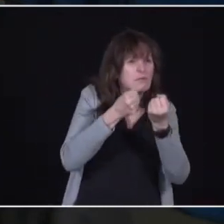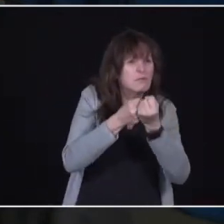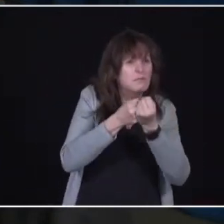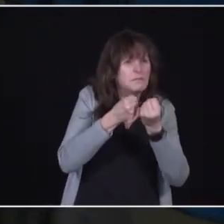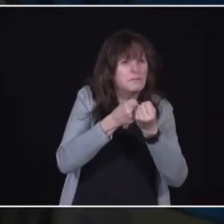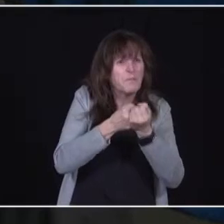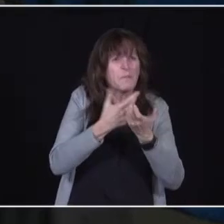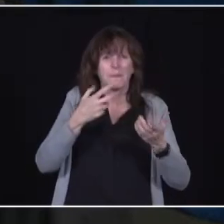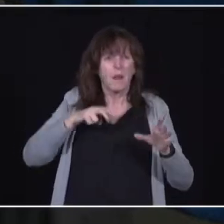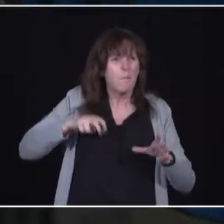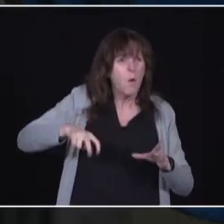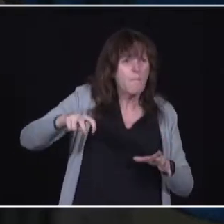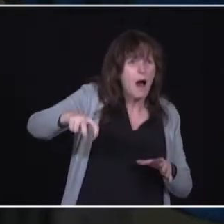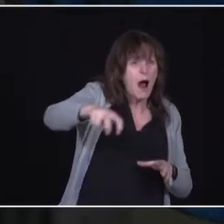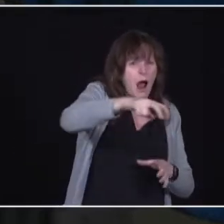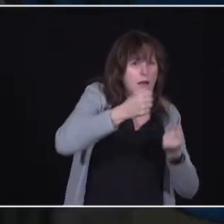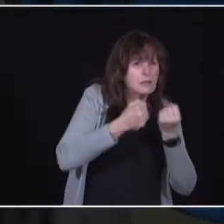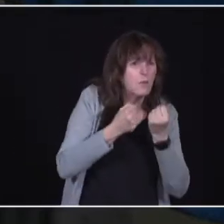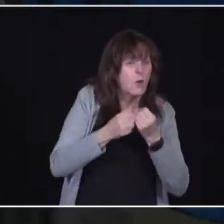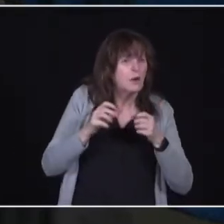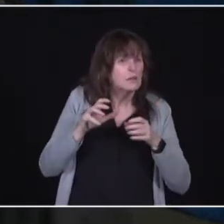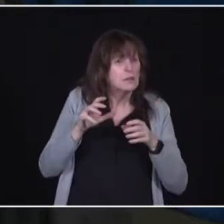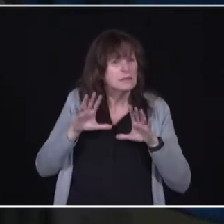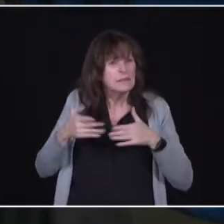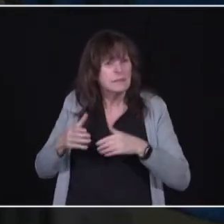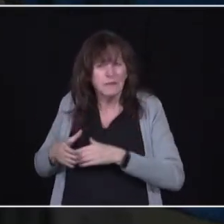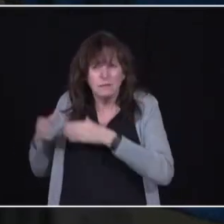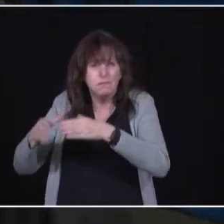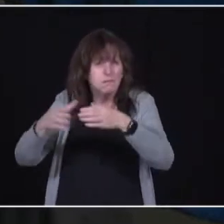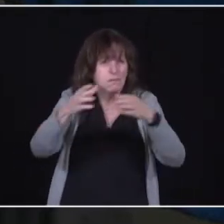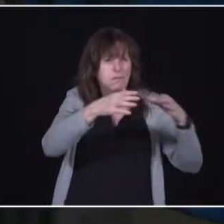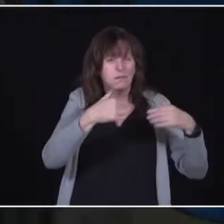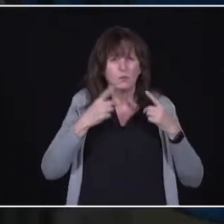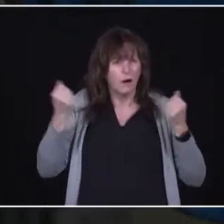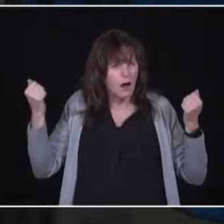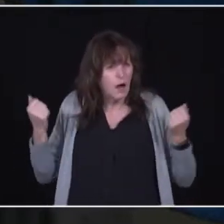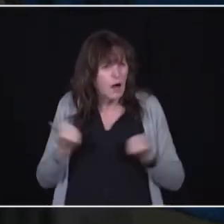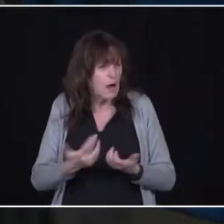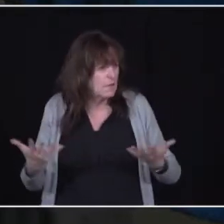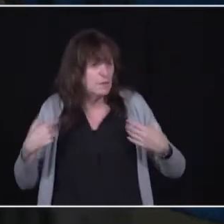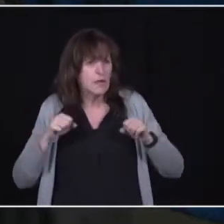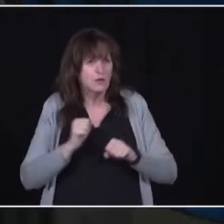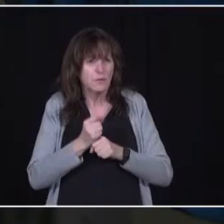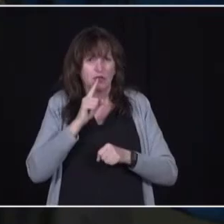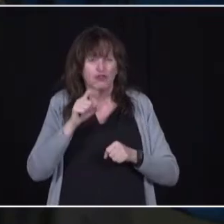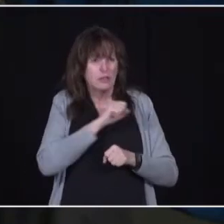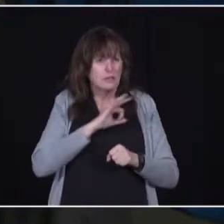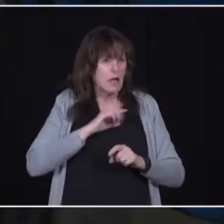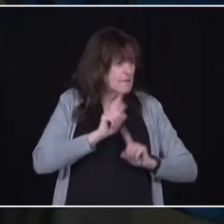they needed and it was a major challenge as everyone knows. By getting the hospital integration and the